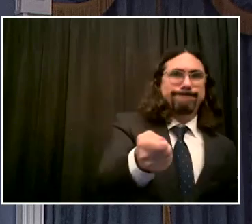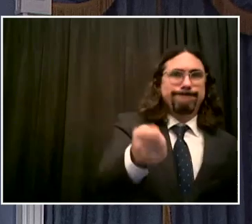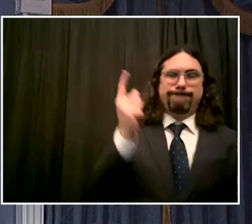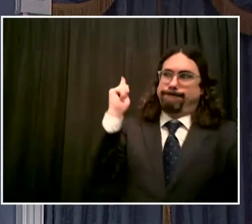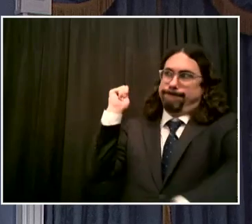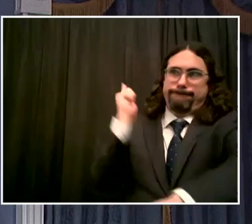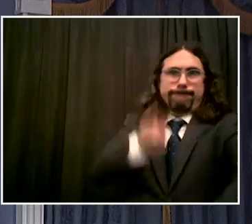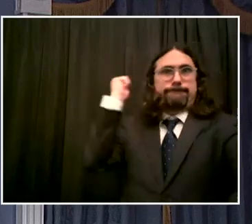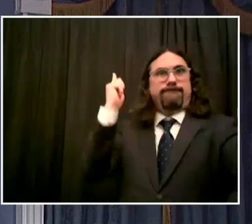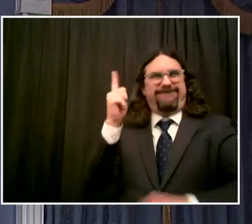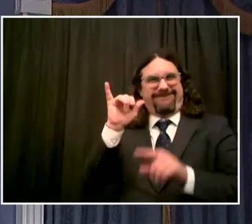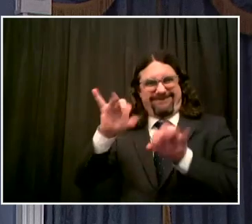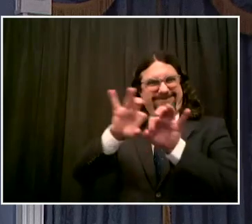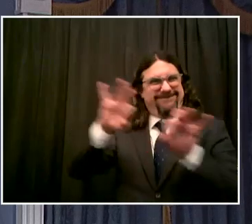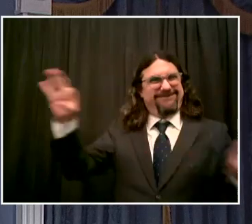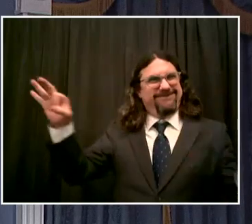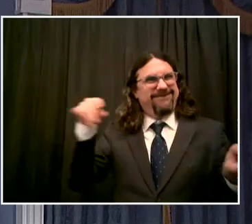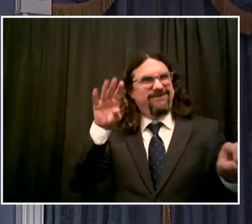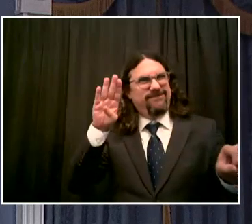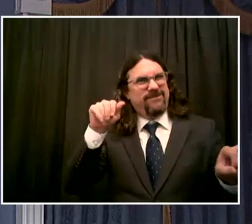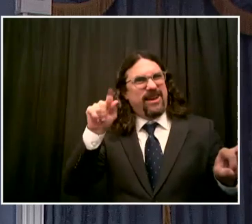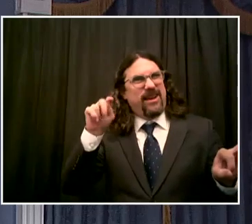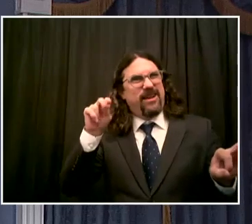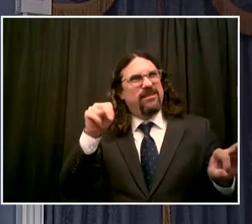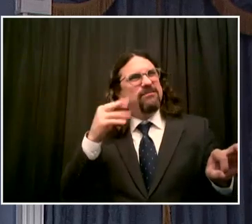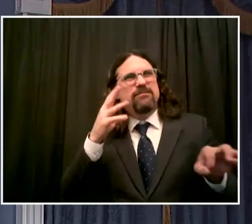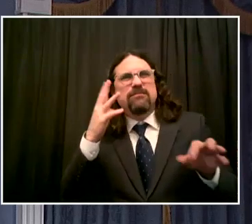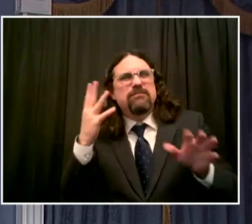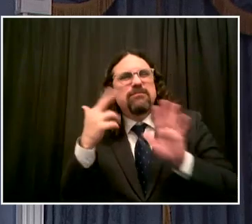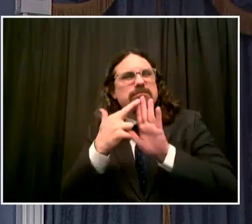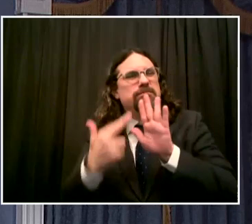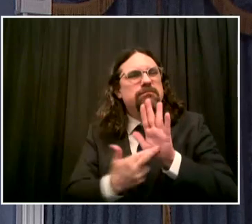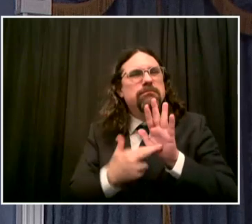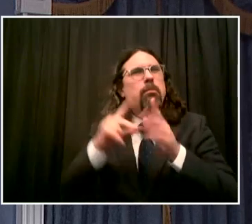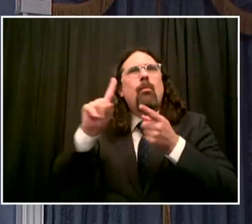SCARED AAWY THE LOOTERS. THOSE COPS LEFT WITHIN A MINUTE OR TWO.